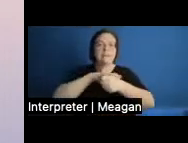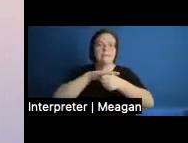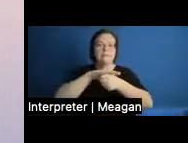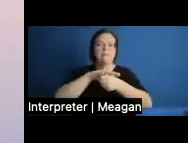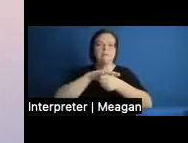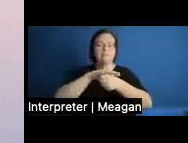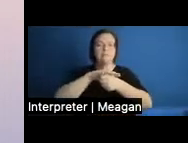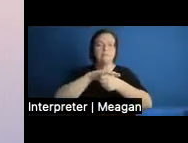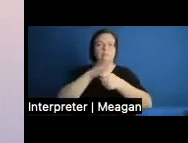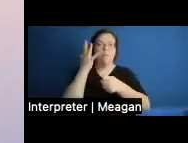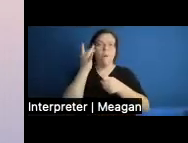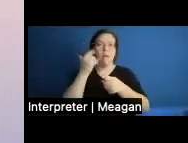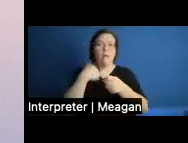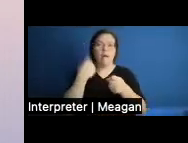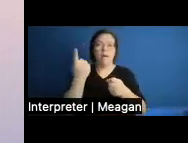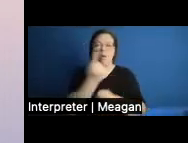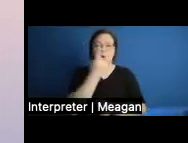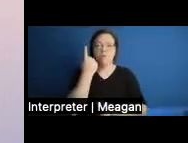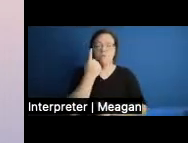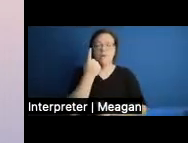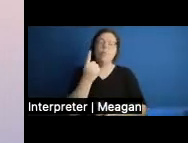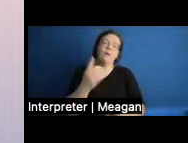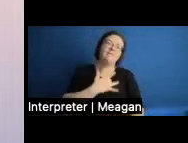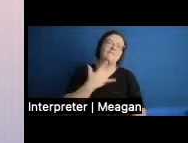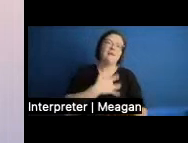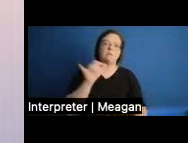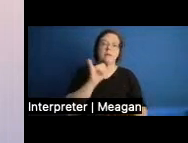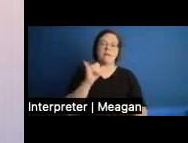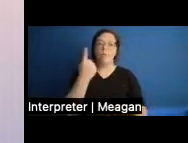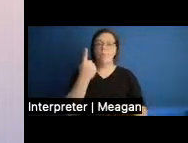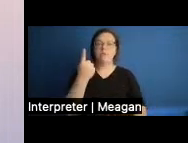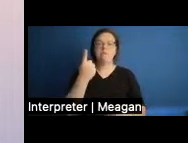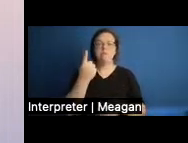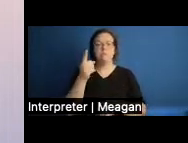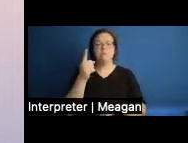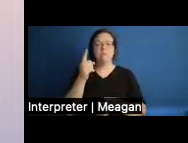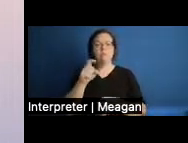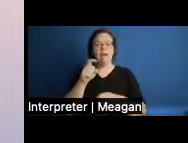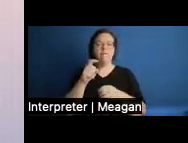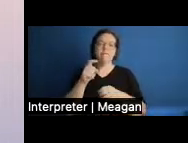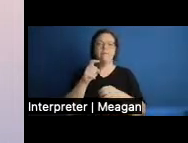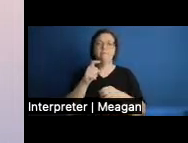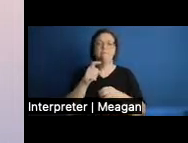Why I always gravitated or felt that there was an axis that I could be on, you know, like I'm, I'm